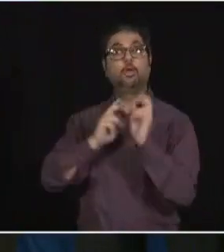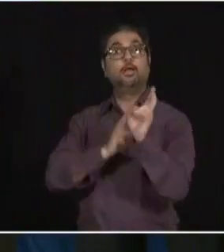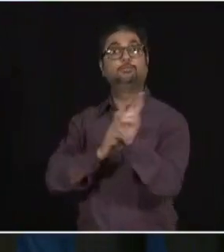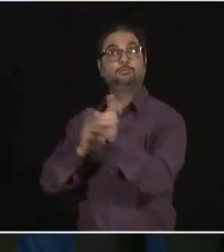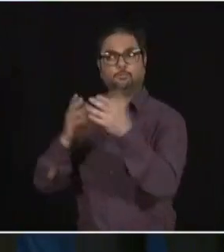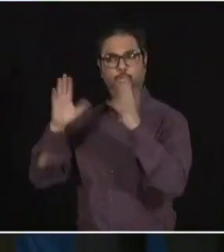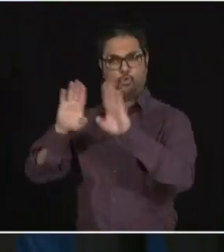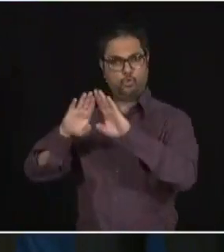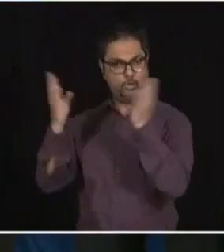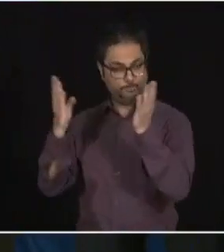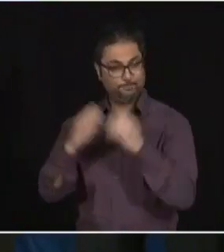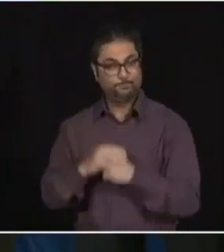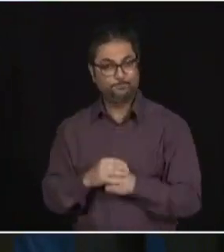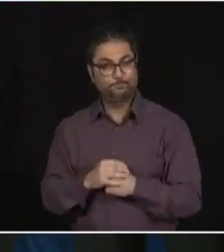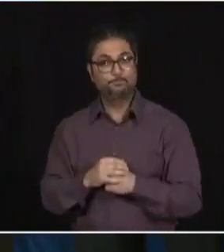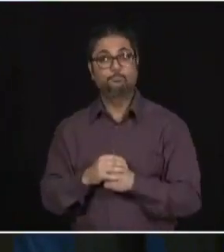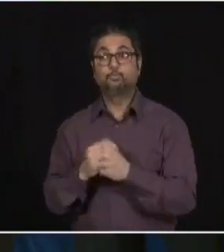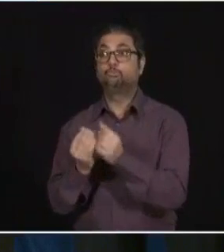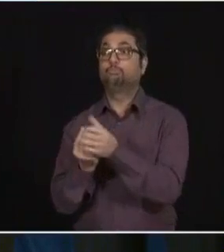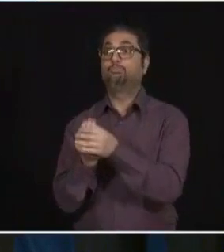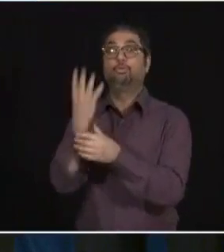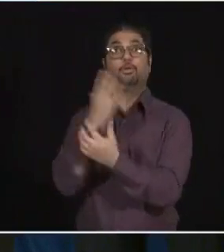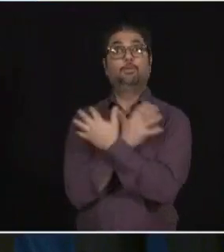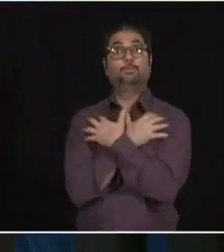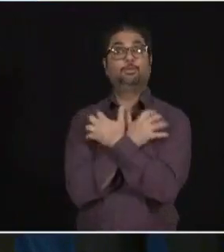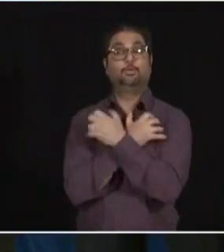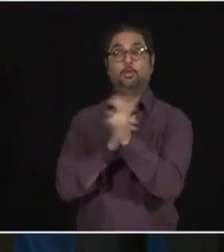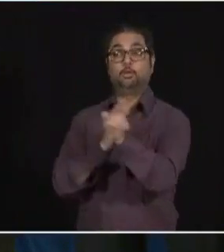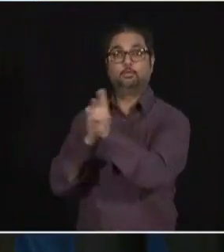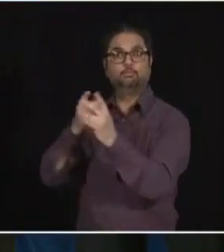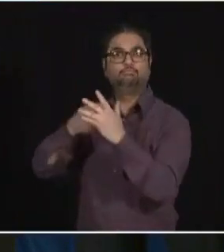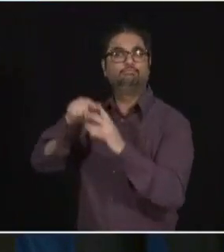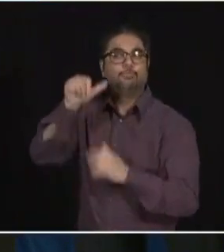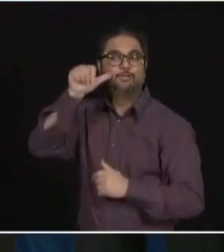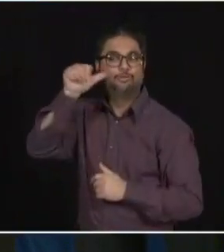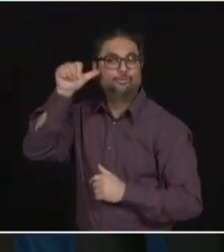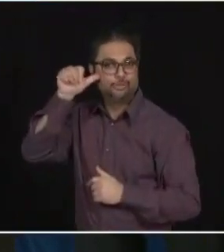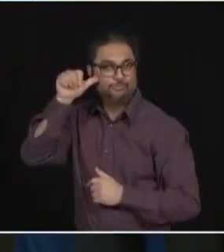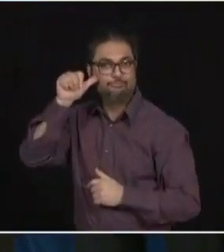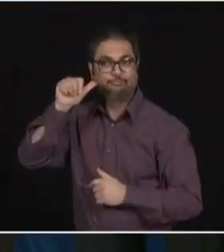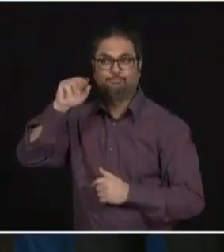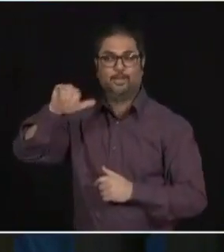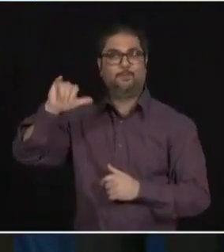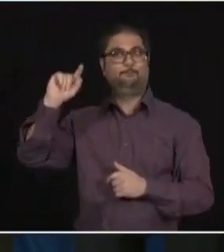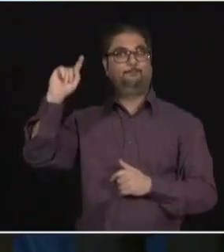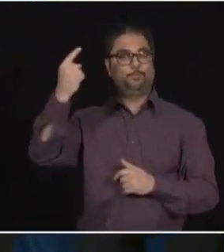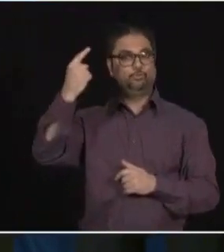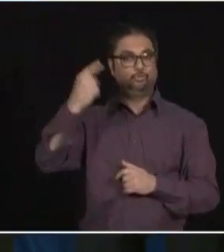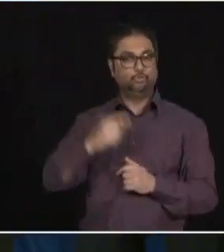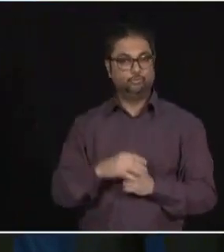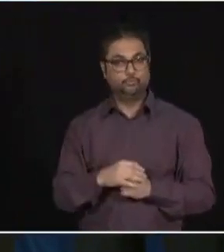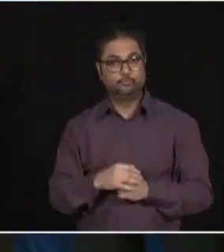spring bear hunt opened yesterday, May 1. Those seasons are opening as scheduled. But we have made